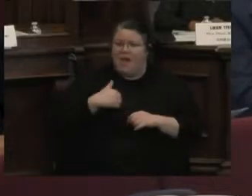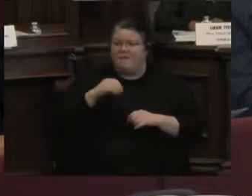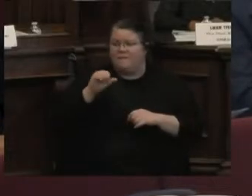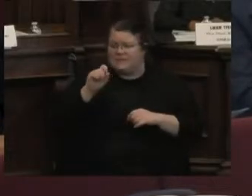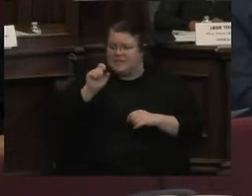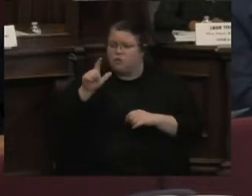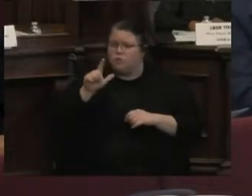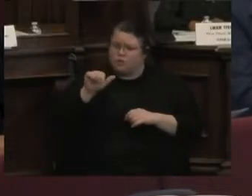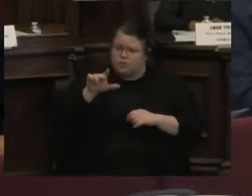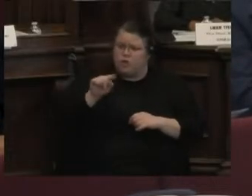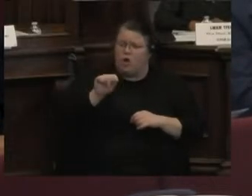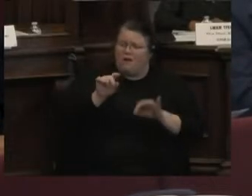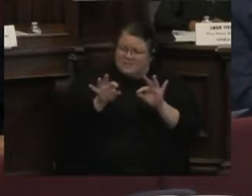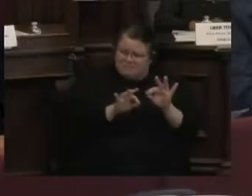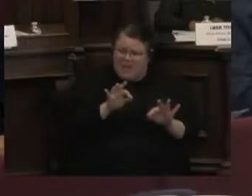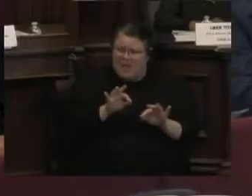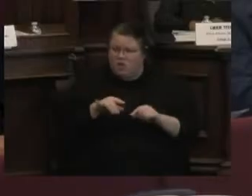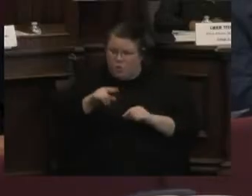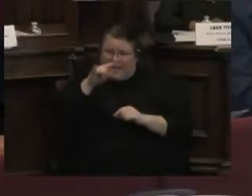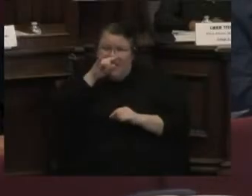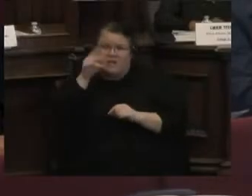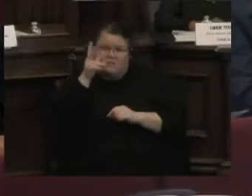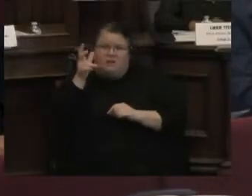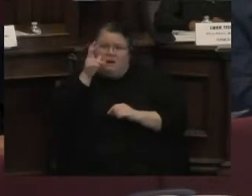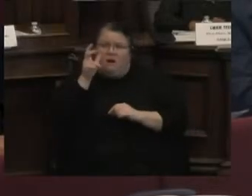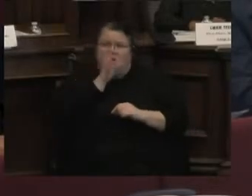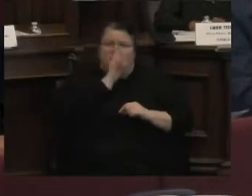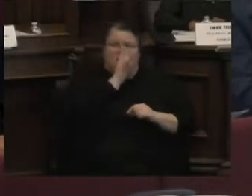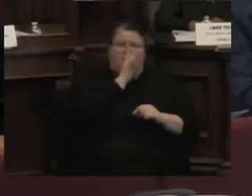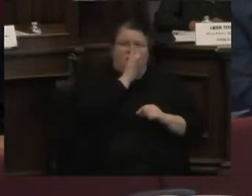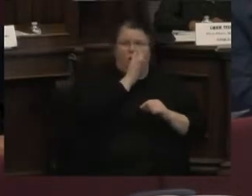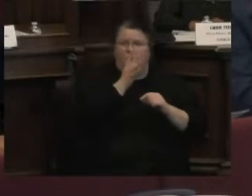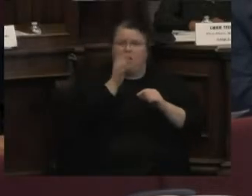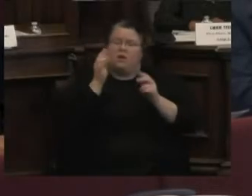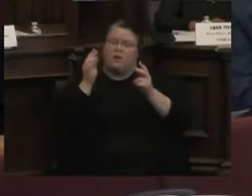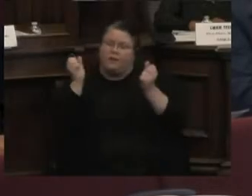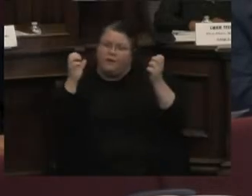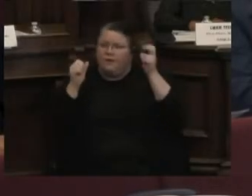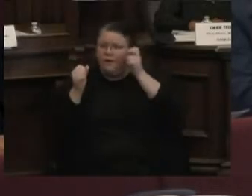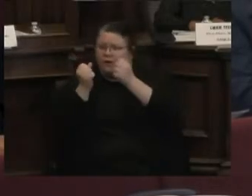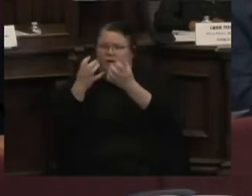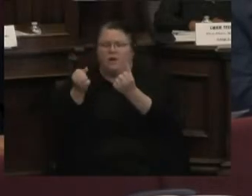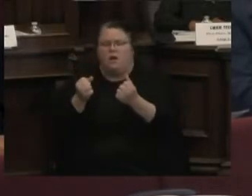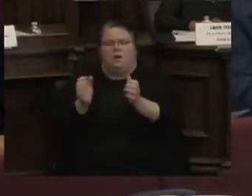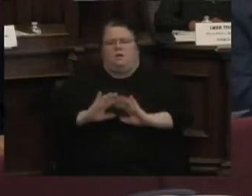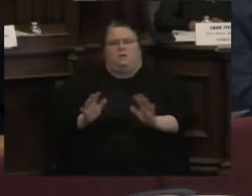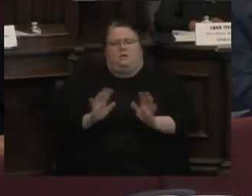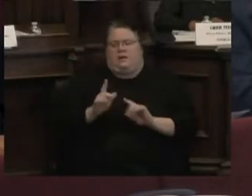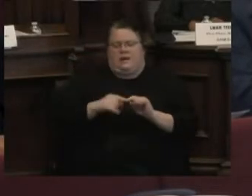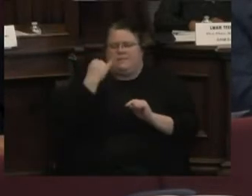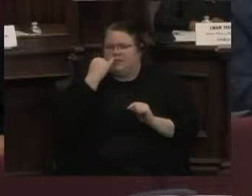fashions. And having intimate details about sexual assault